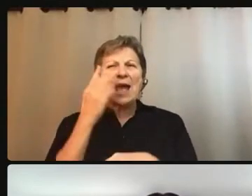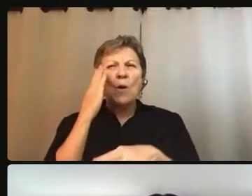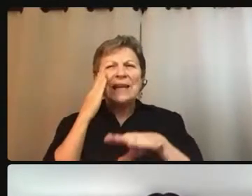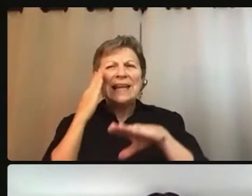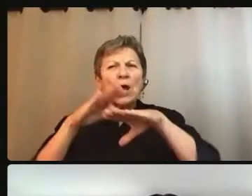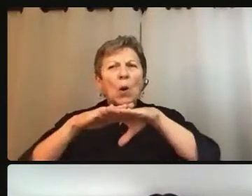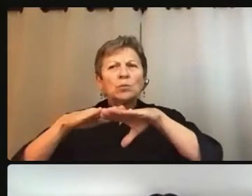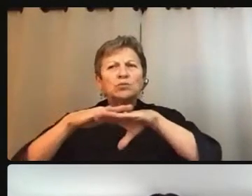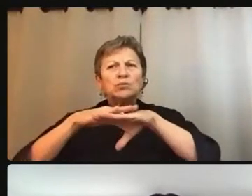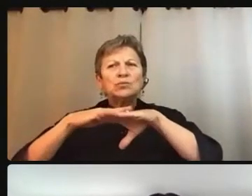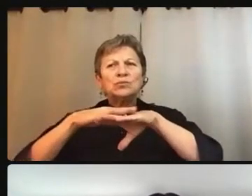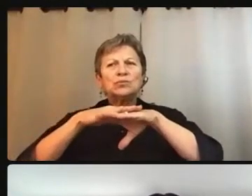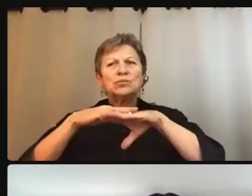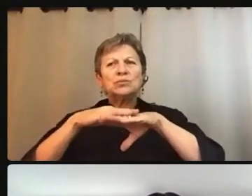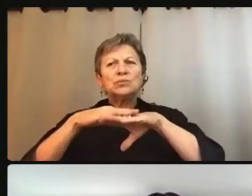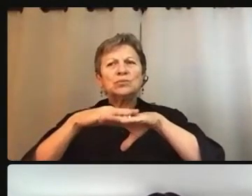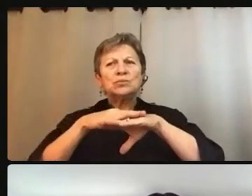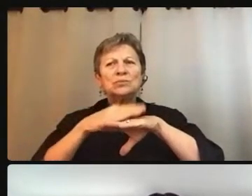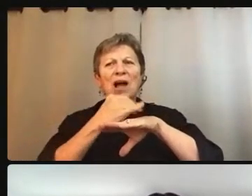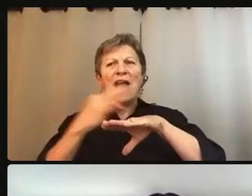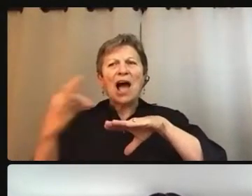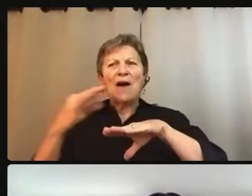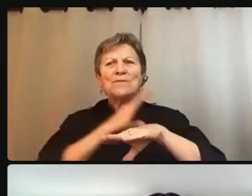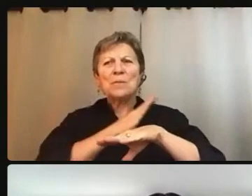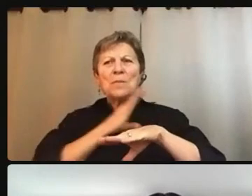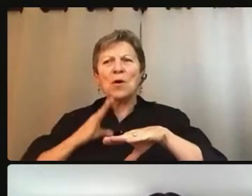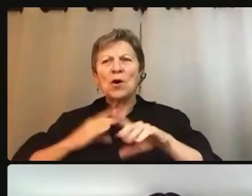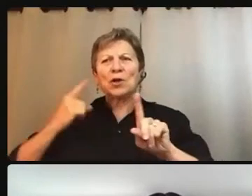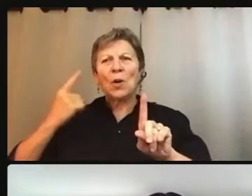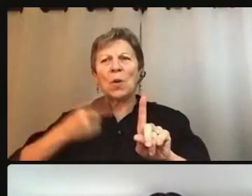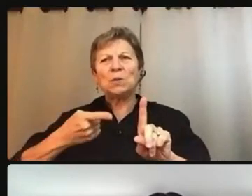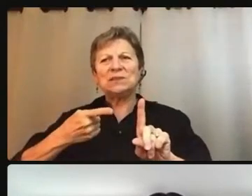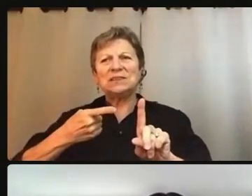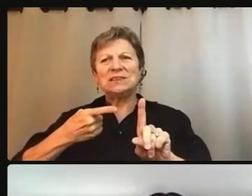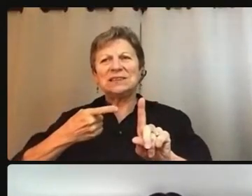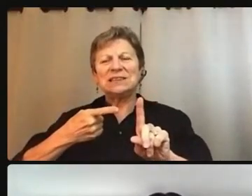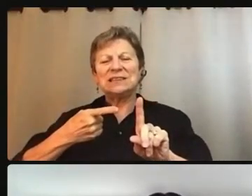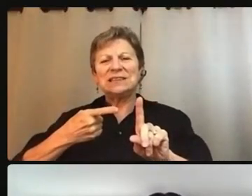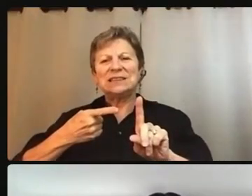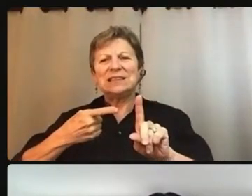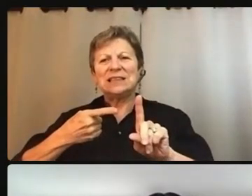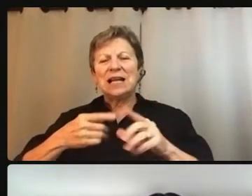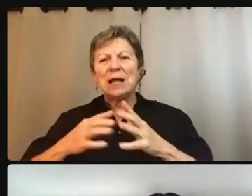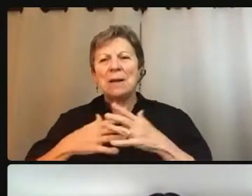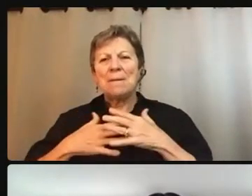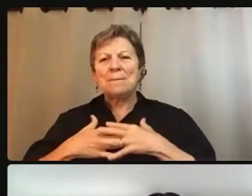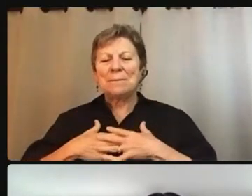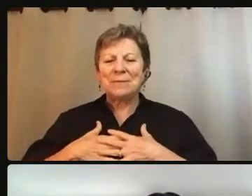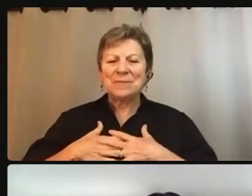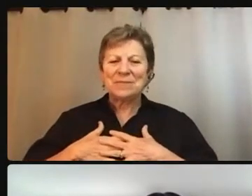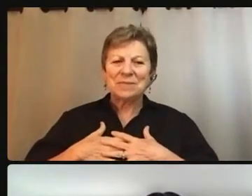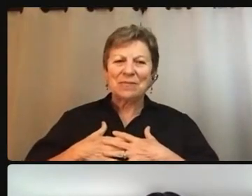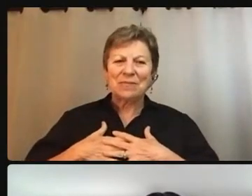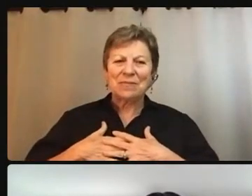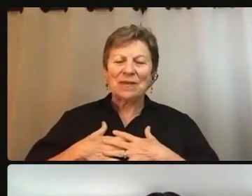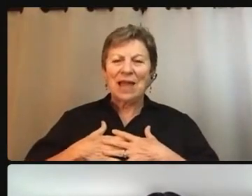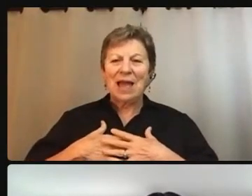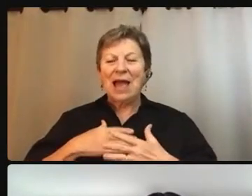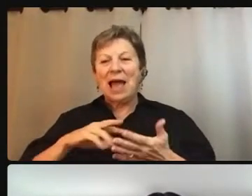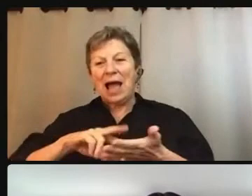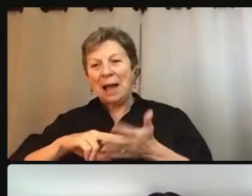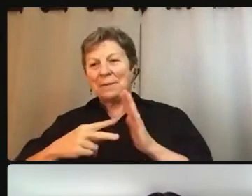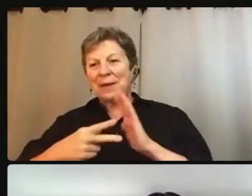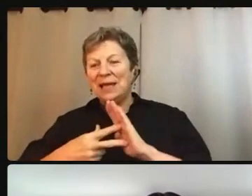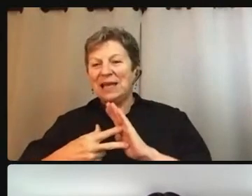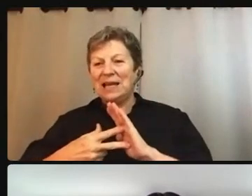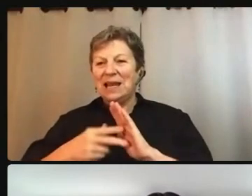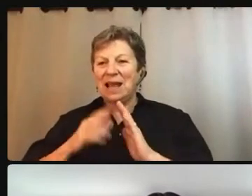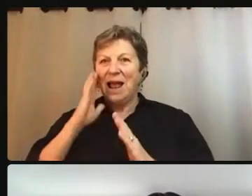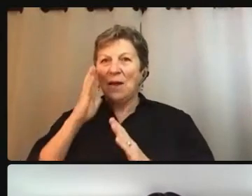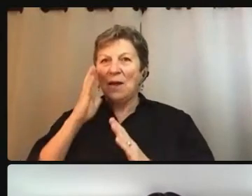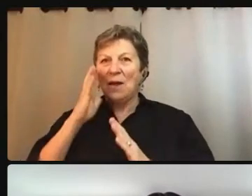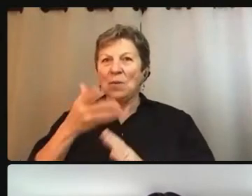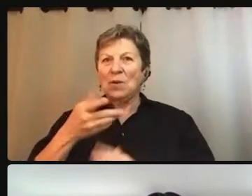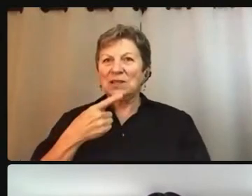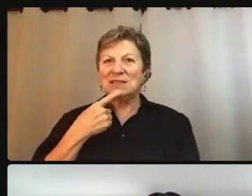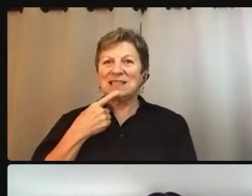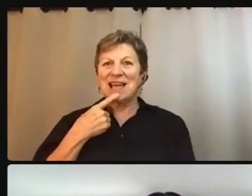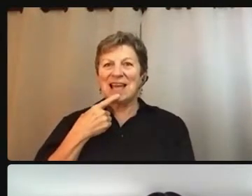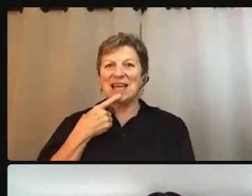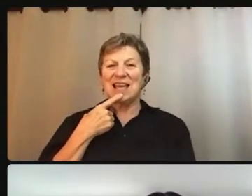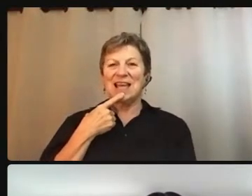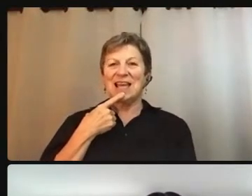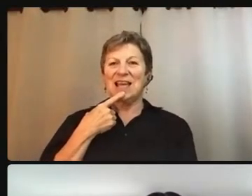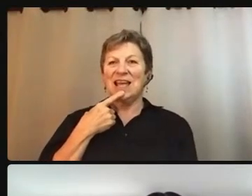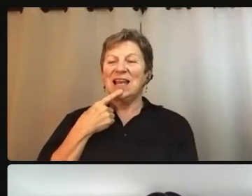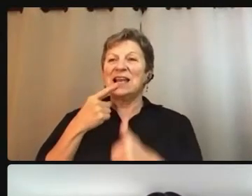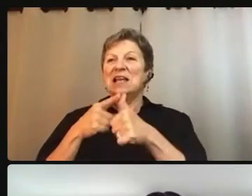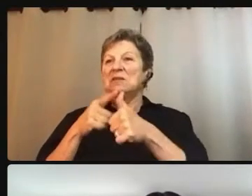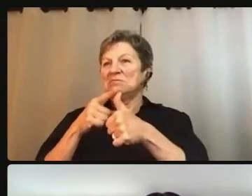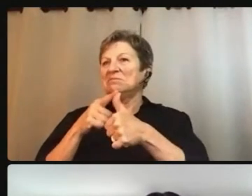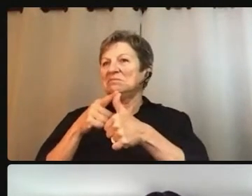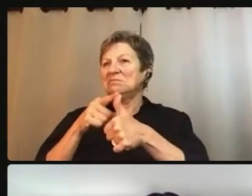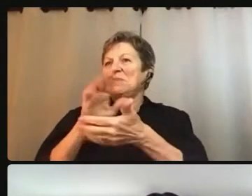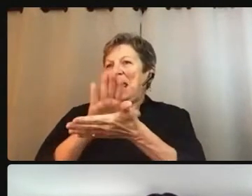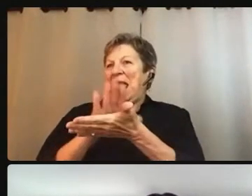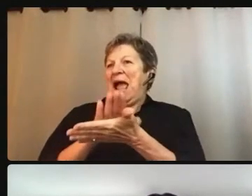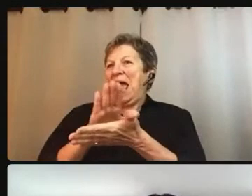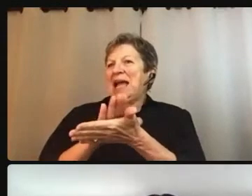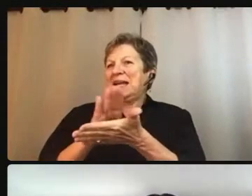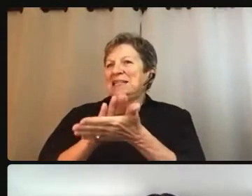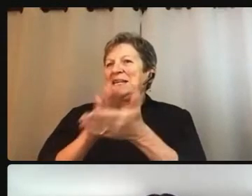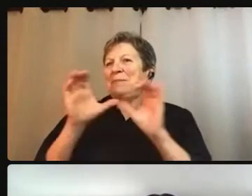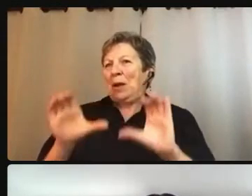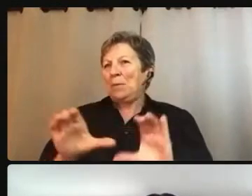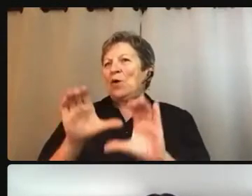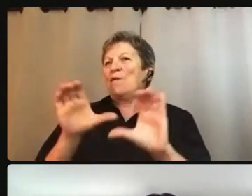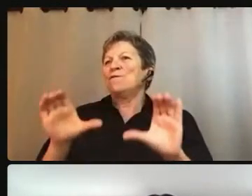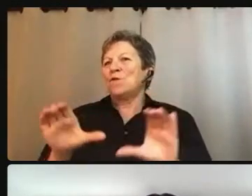BECAUSE I KNOW ONLY SO MUCH OF